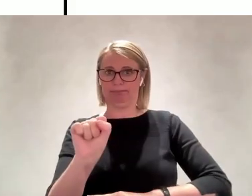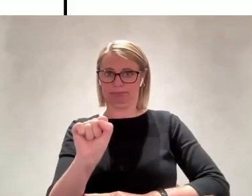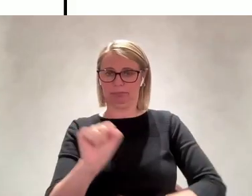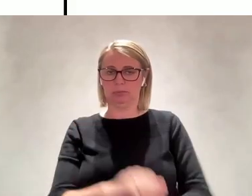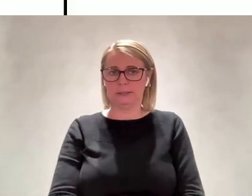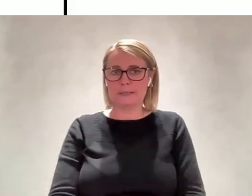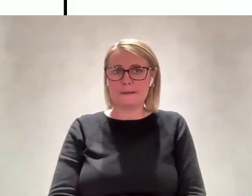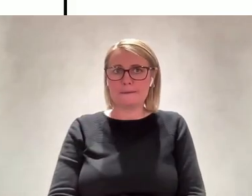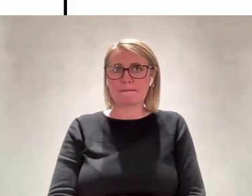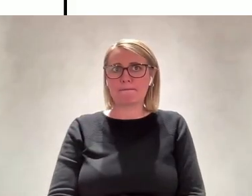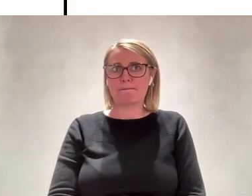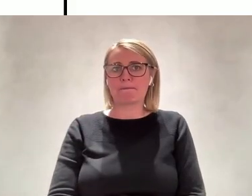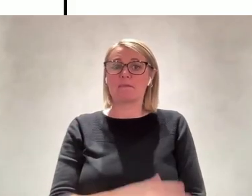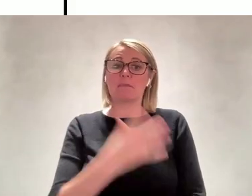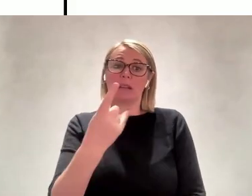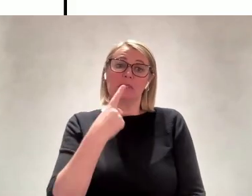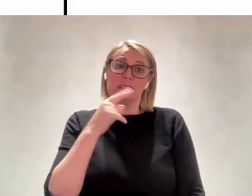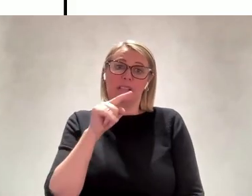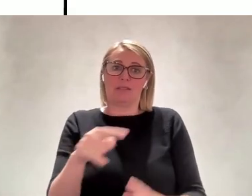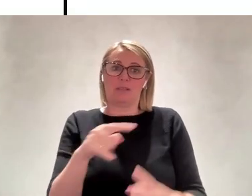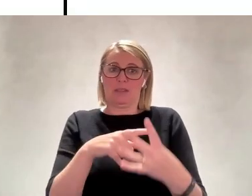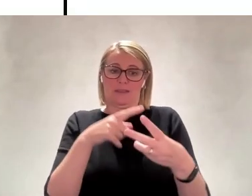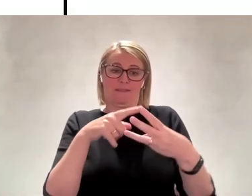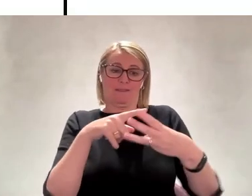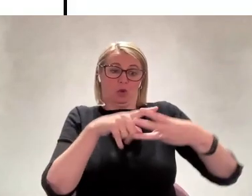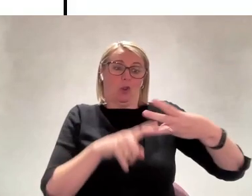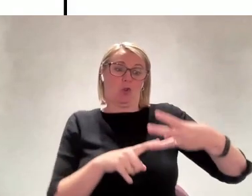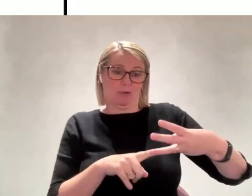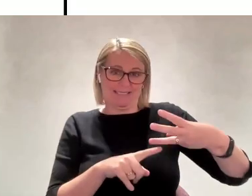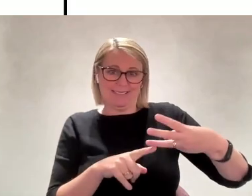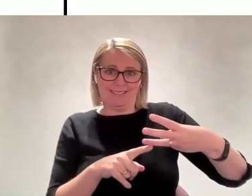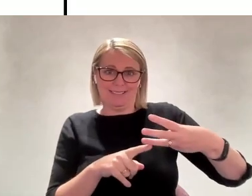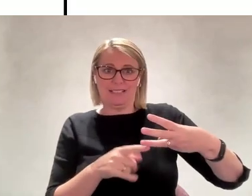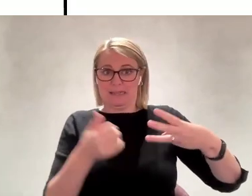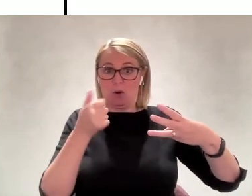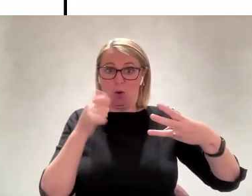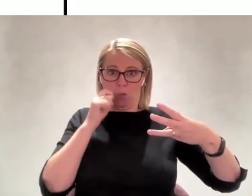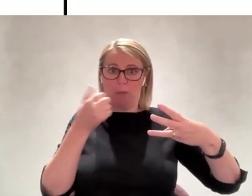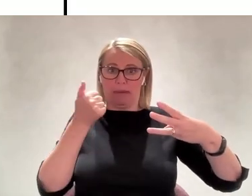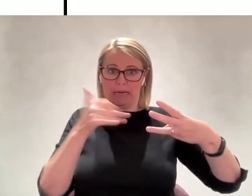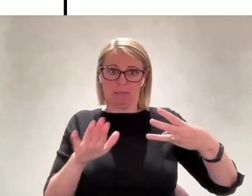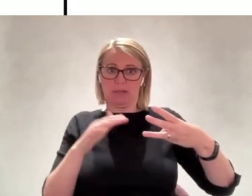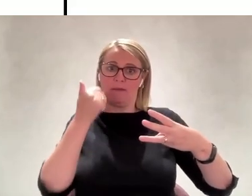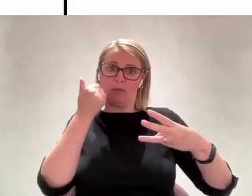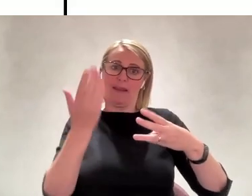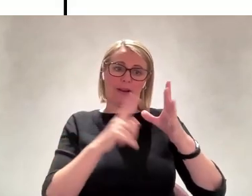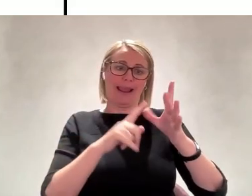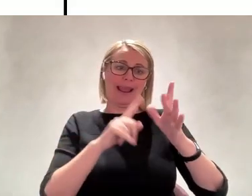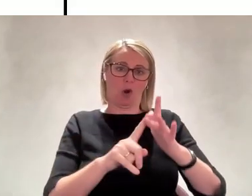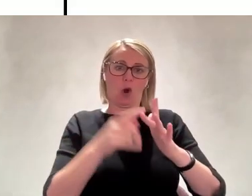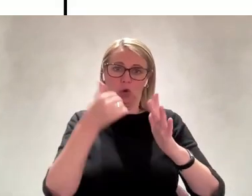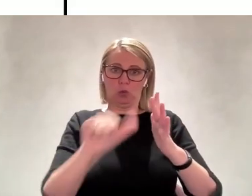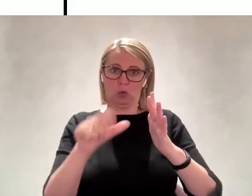So having said that, the first three sections are to be completed for every AI use cases...